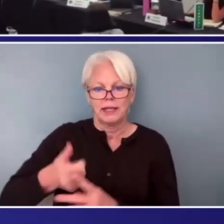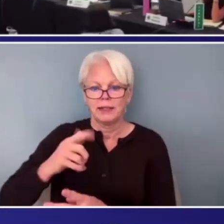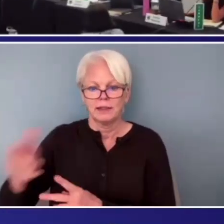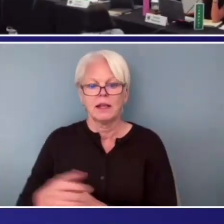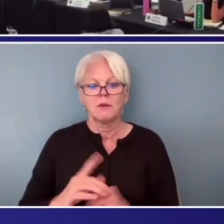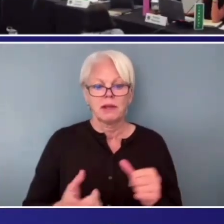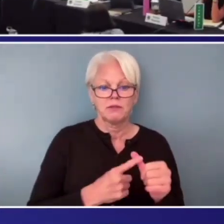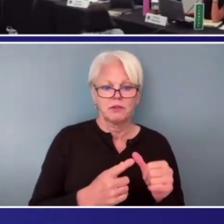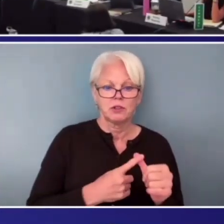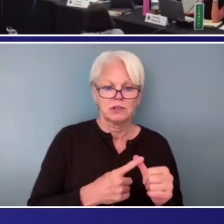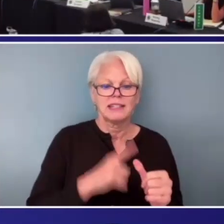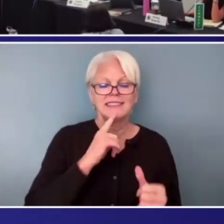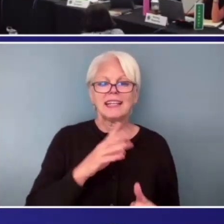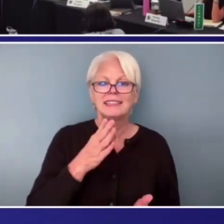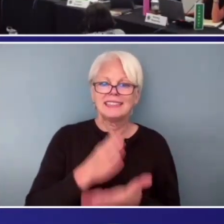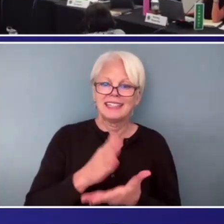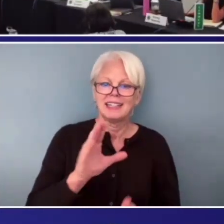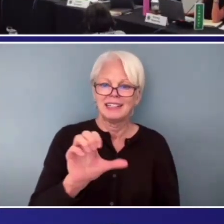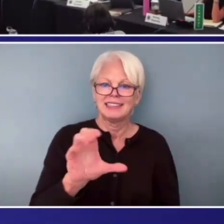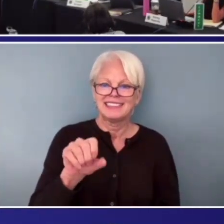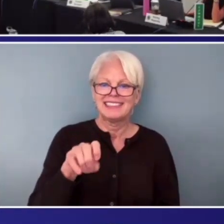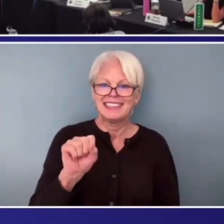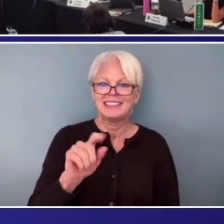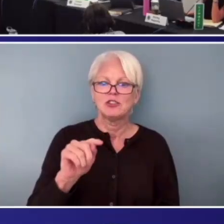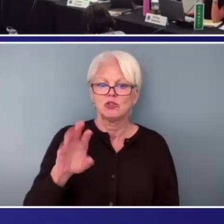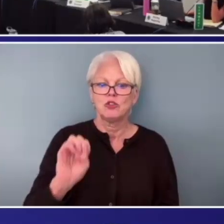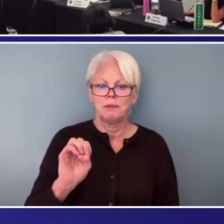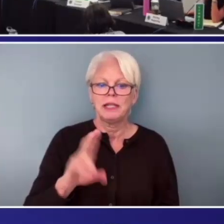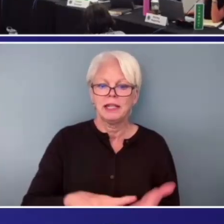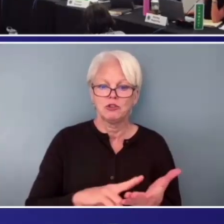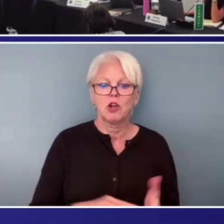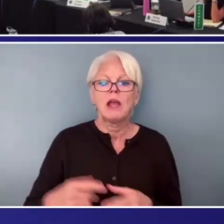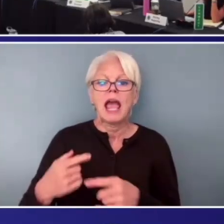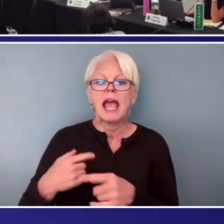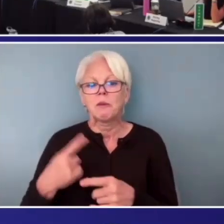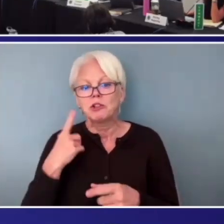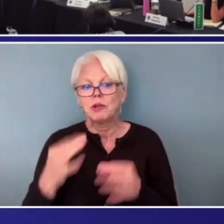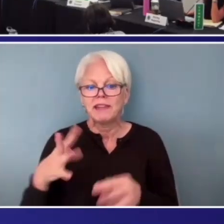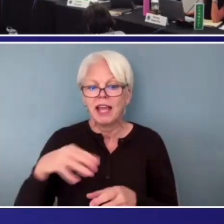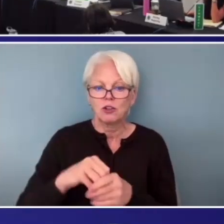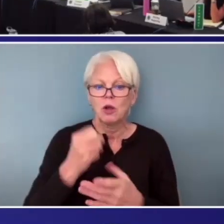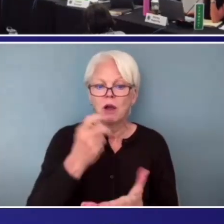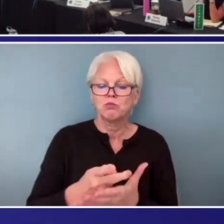enrolled language and whether or not that includes approved leave of absence as defined in 668.22.